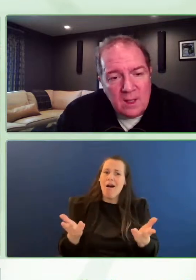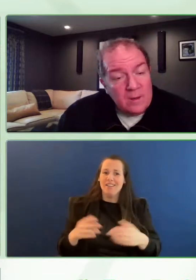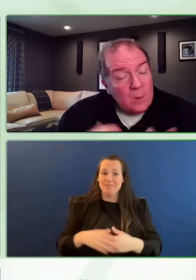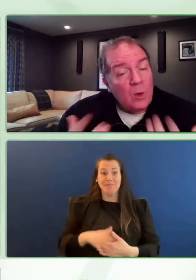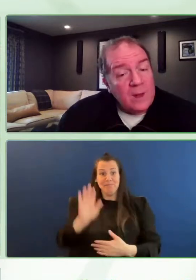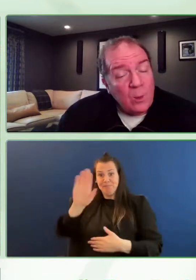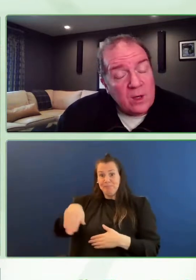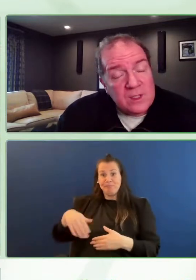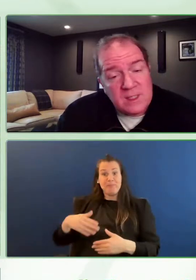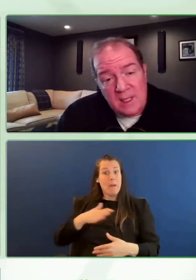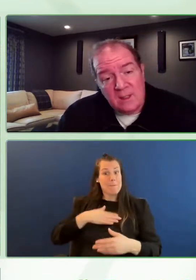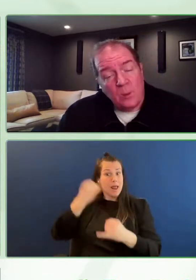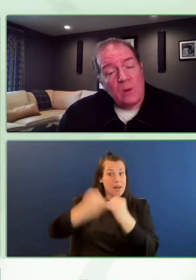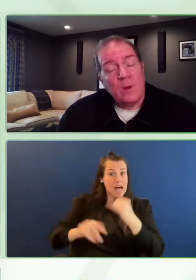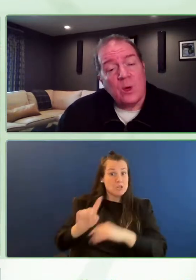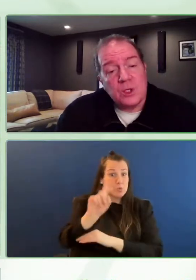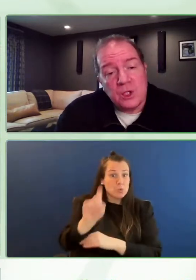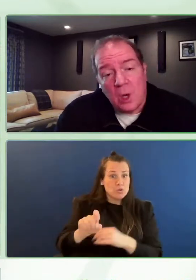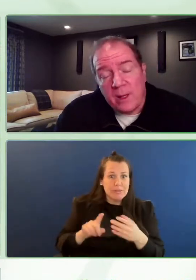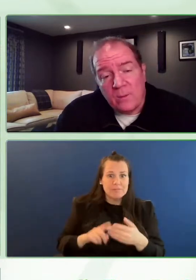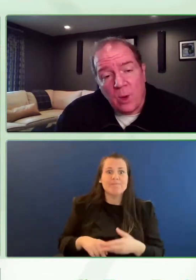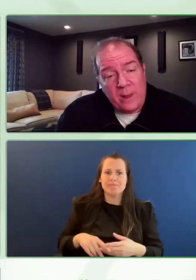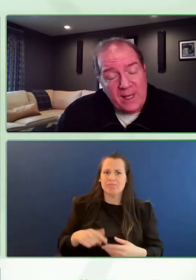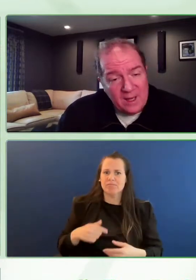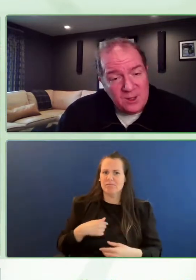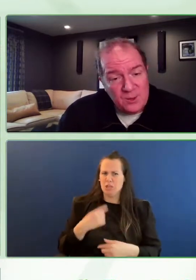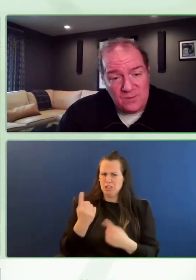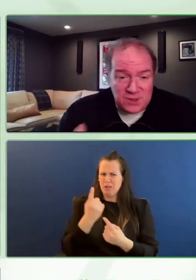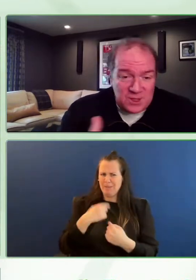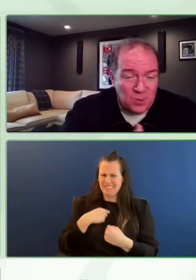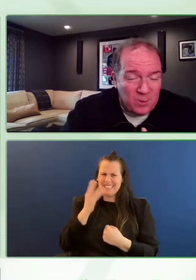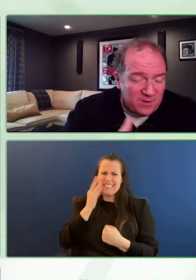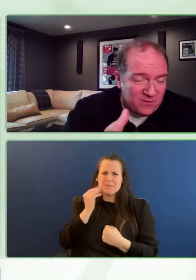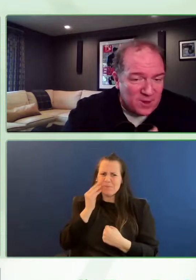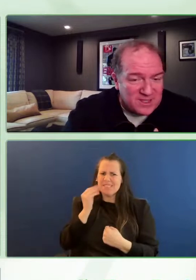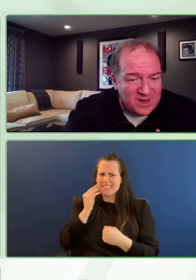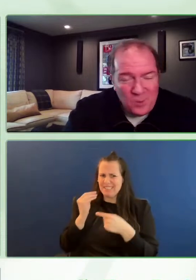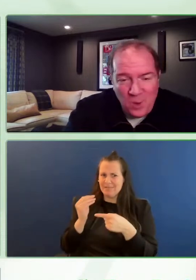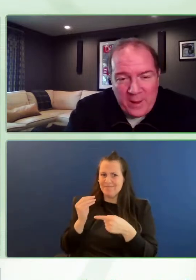And the more we are seeing and showing, what we can do, versus what we are focusing on